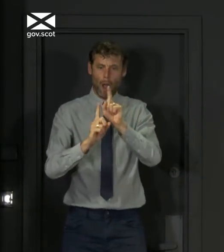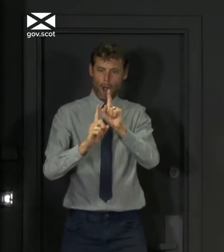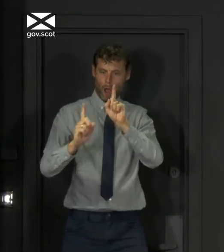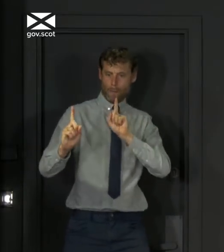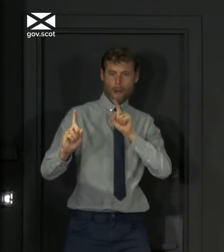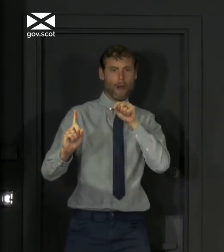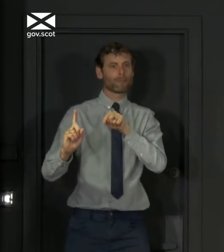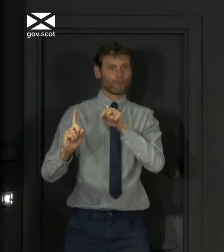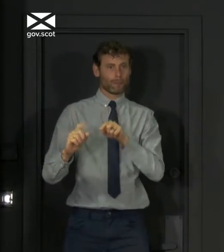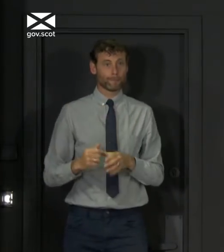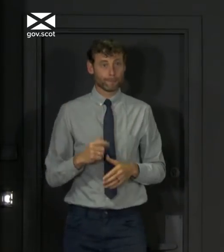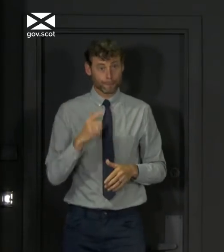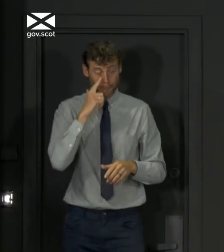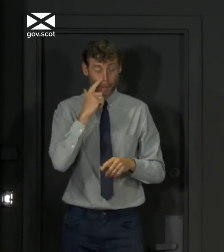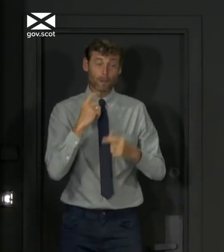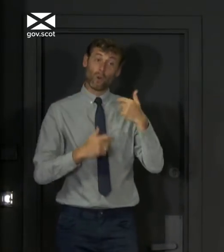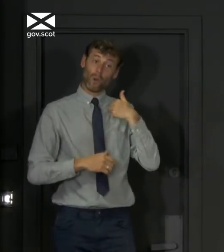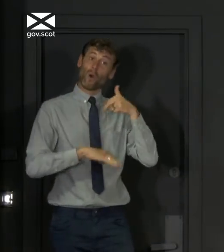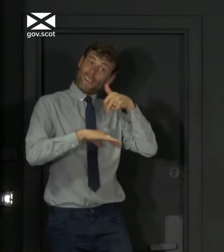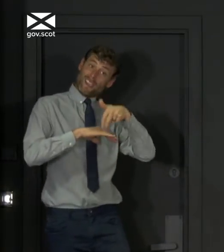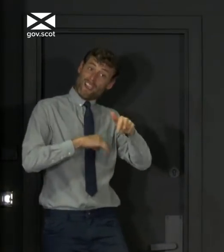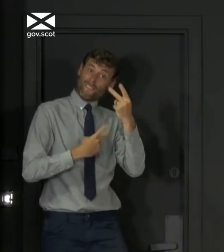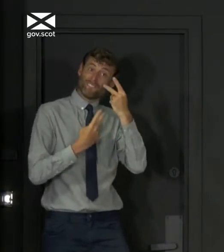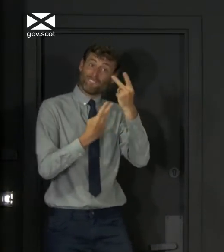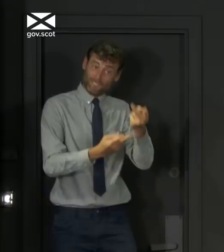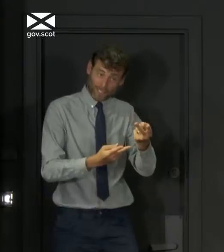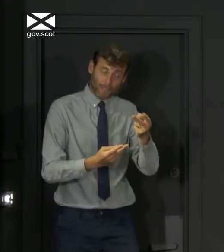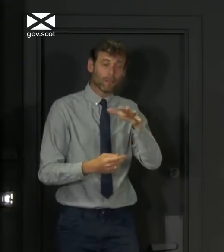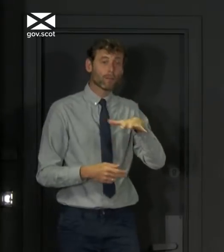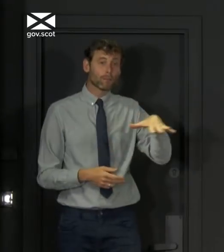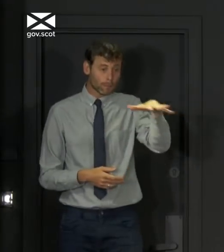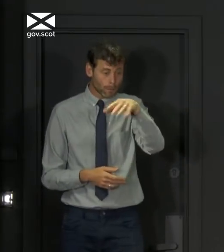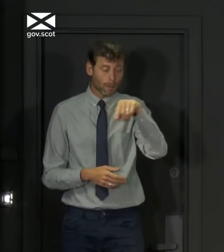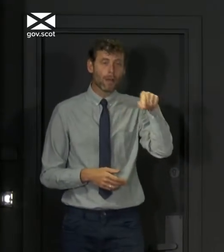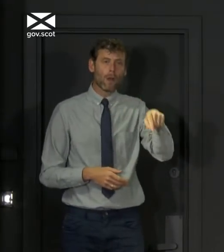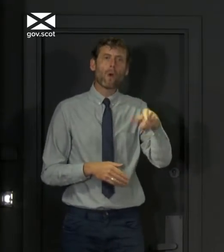Alongside these in-store preparations, retailers and local authorities have been making changes